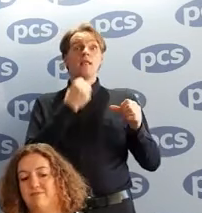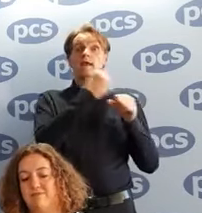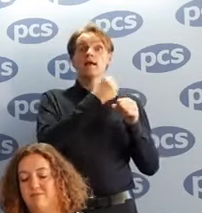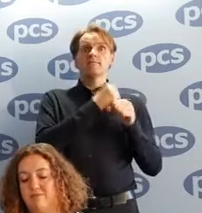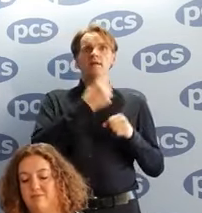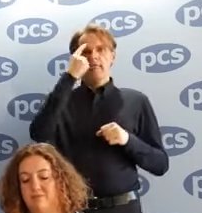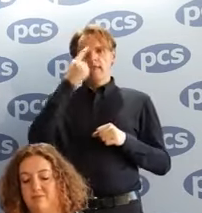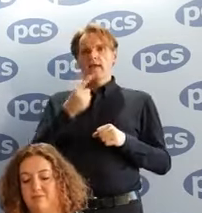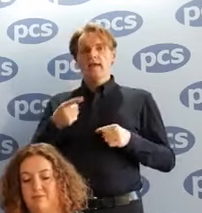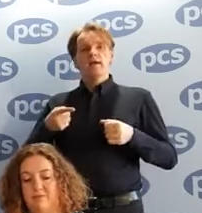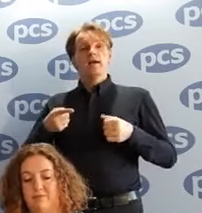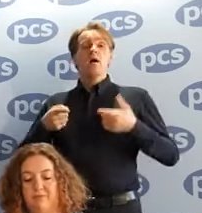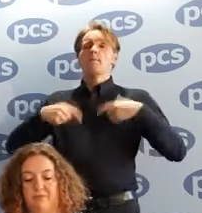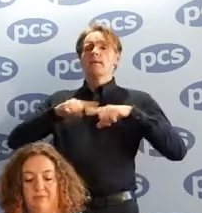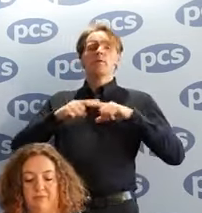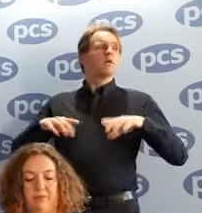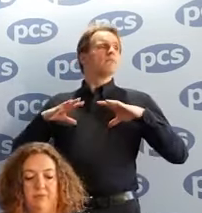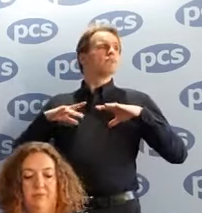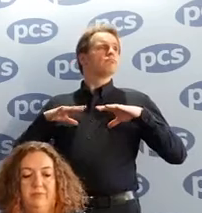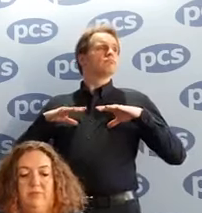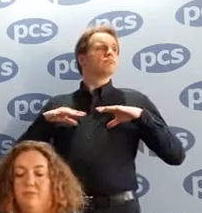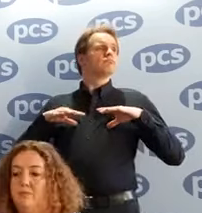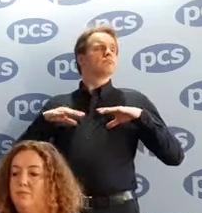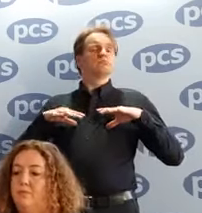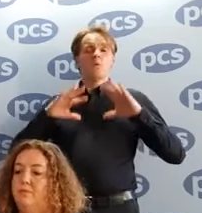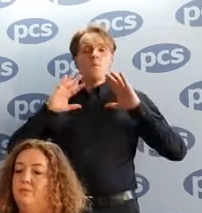some sort of lethargy really that people forget to do it and they know that that